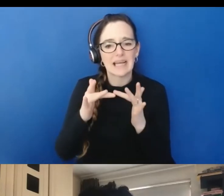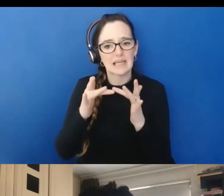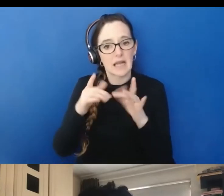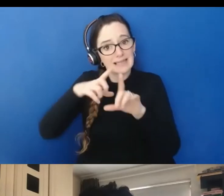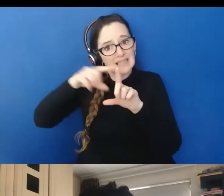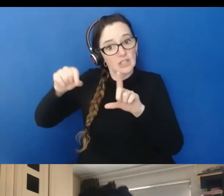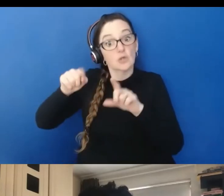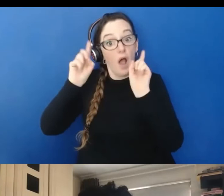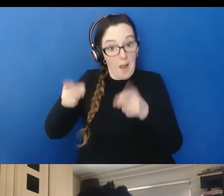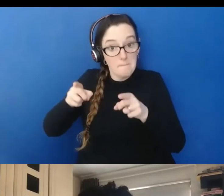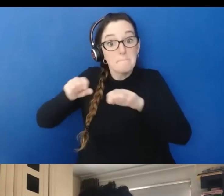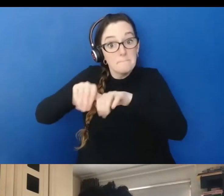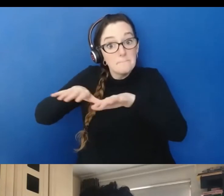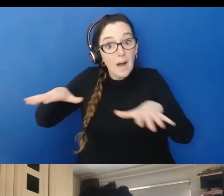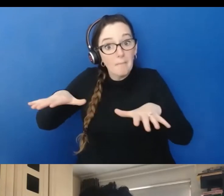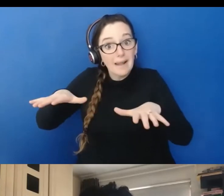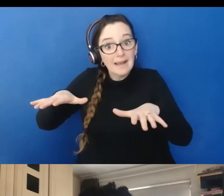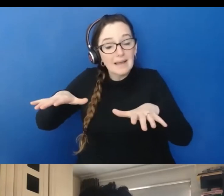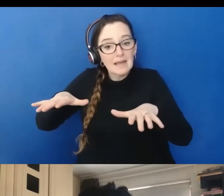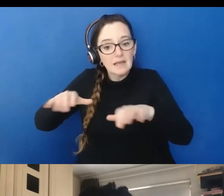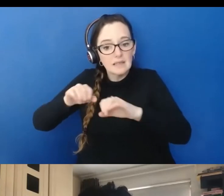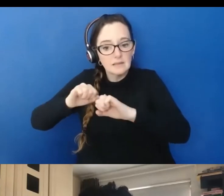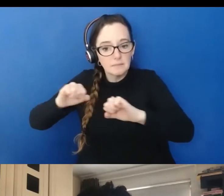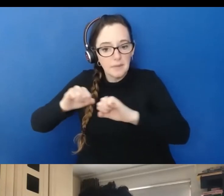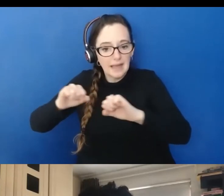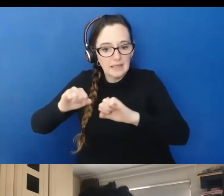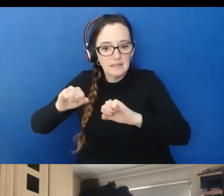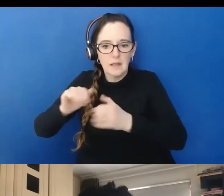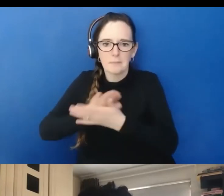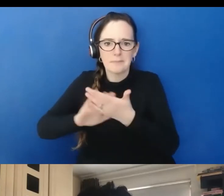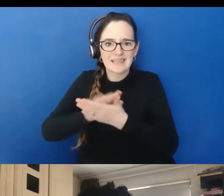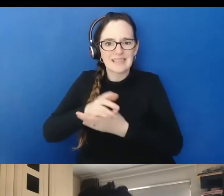That we have to leave sometimes our zones of comfort so we re trying to work on a more